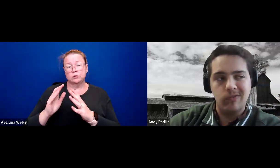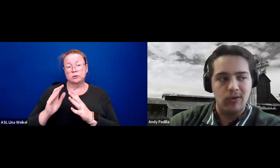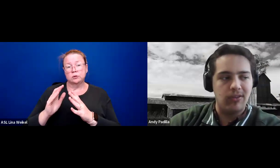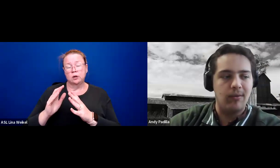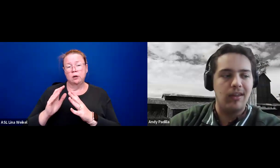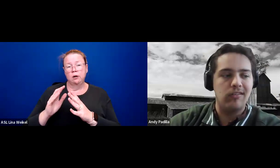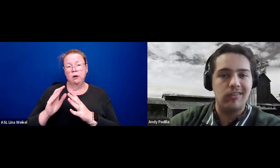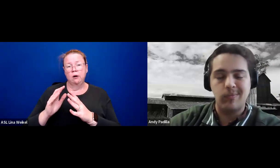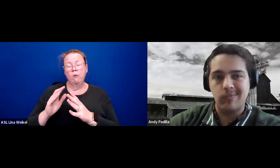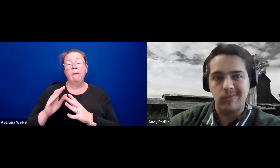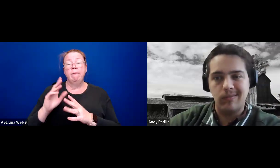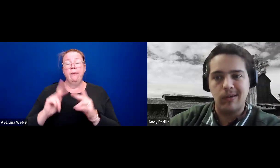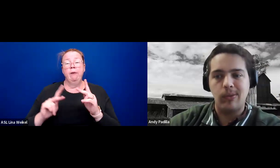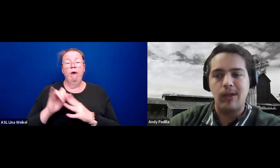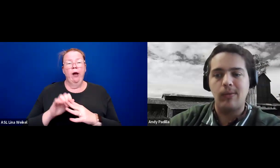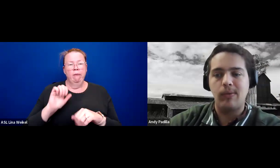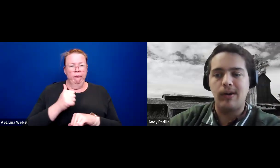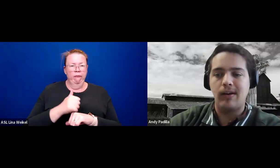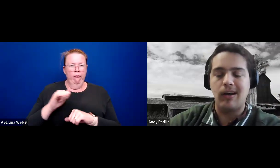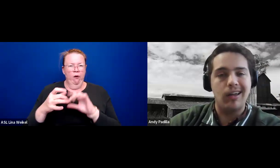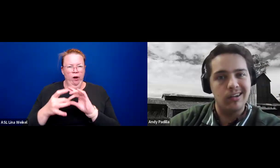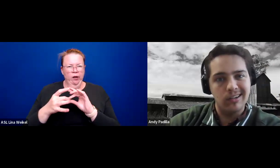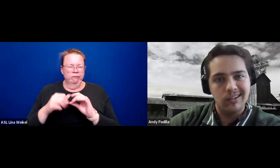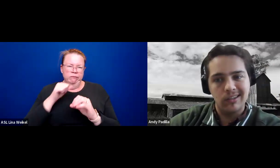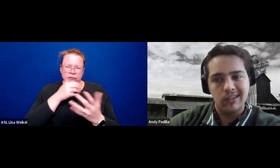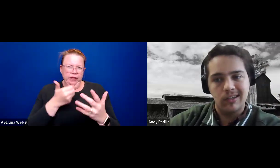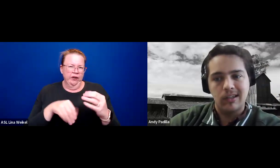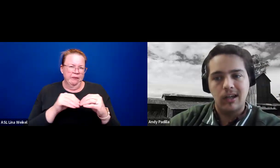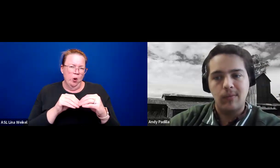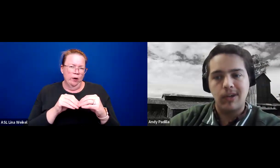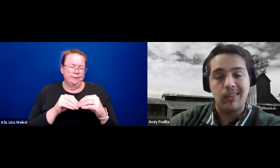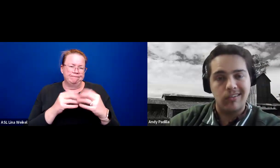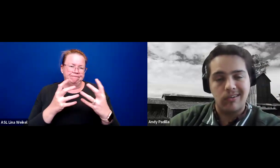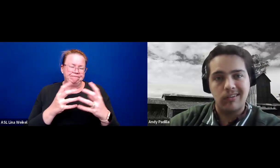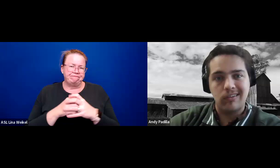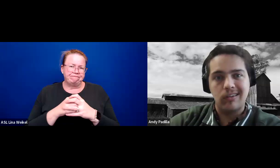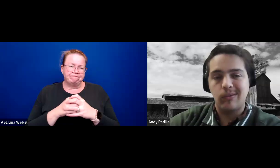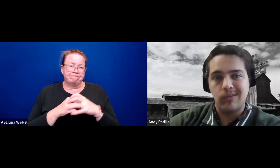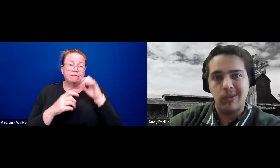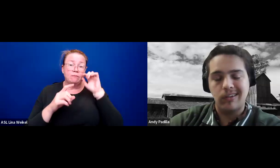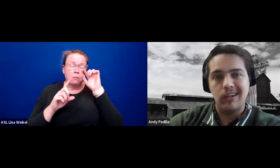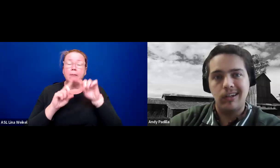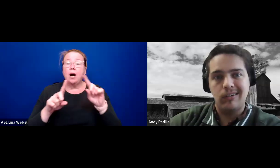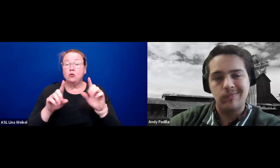Andy Padilla: forge that relationship, even though that they're now gone. Andy Padilla: kind of that trust was built in and.